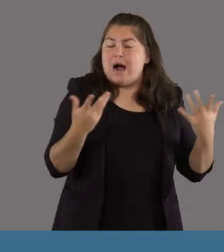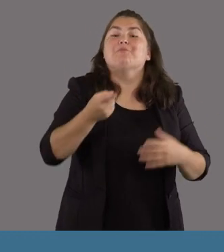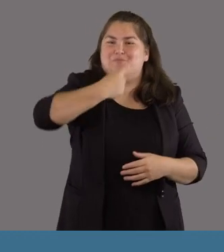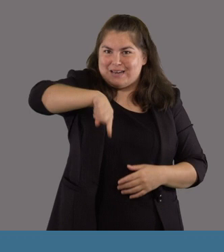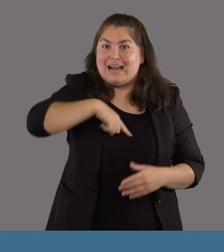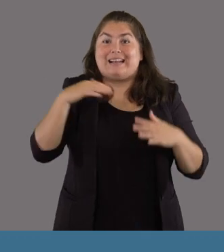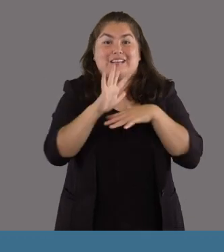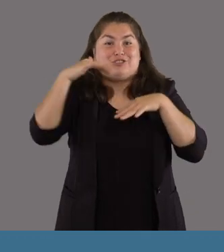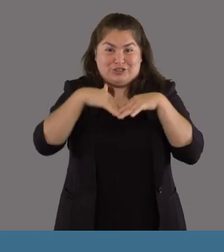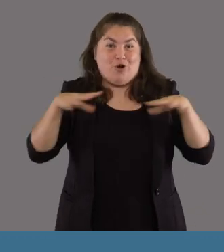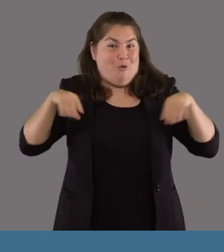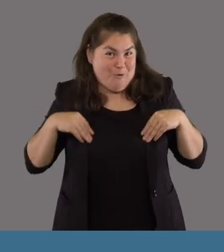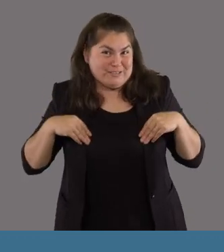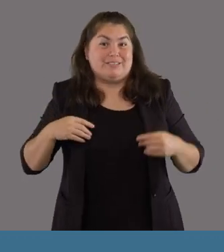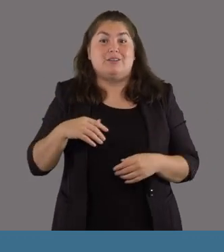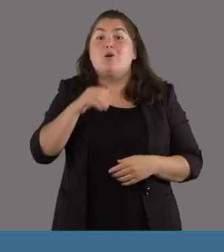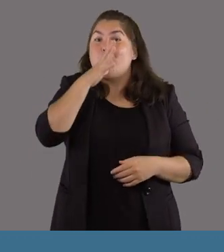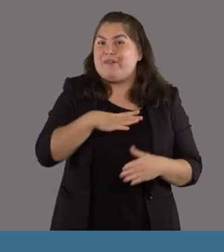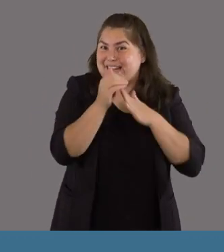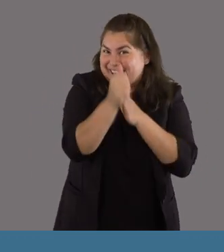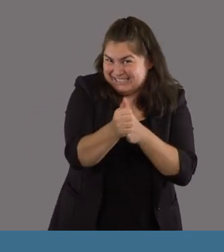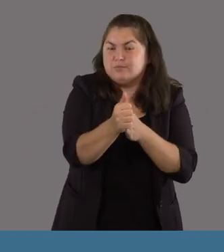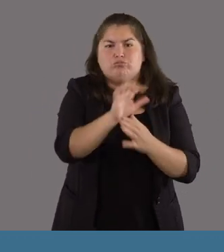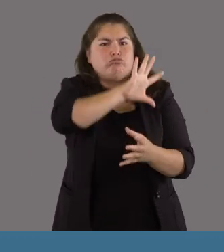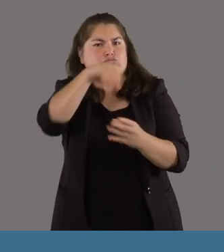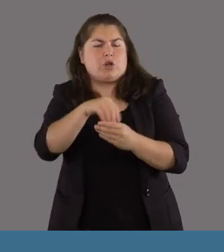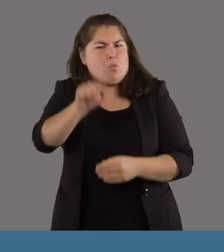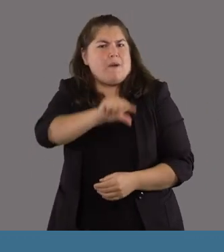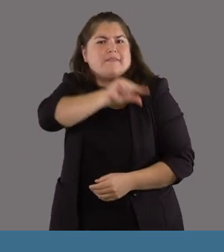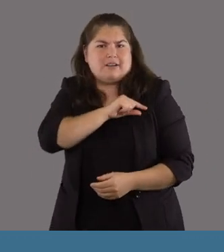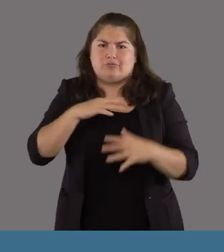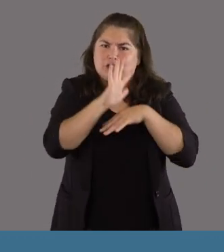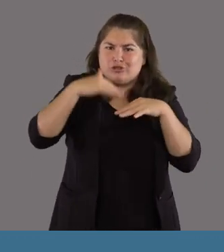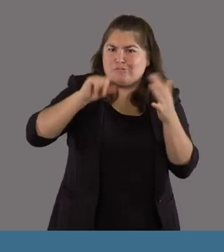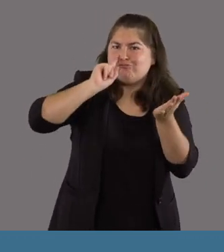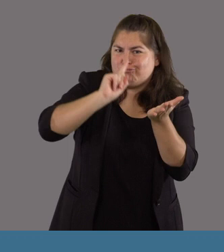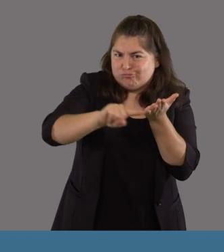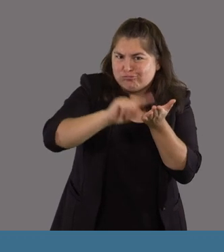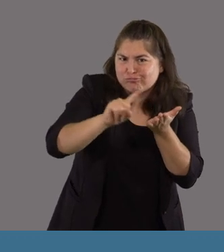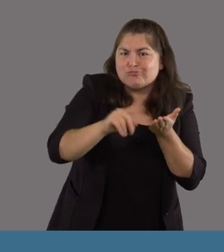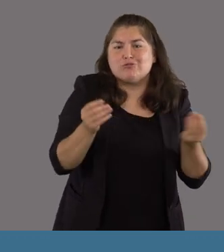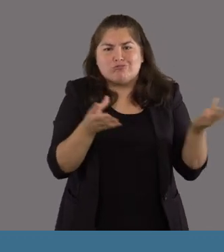are Indigenous owned and women-led. Comprised of qualified Indigenous facilitators and researchers